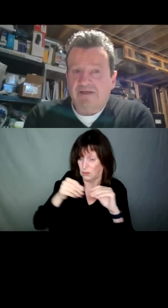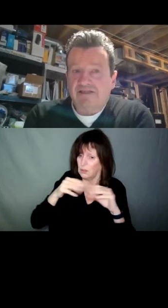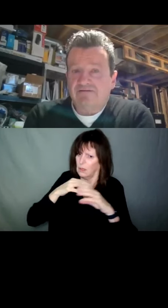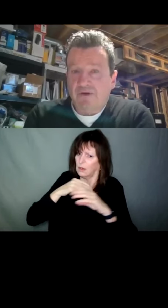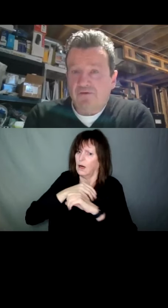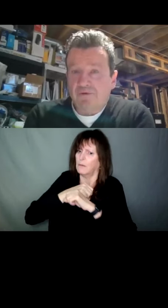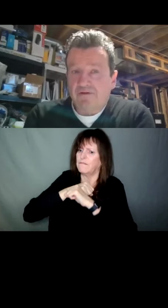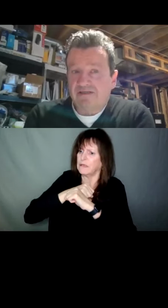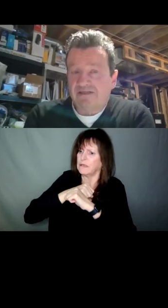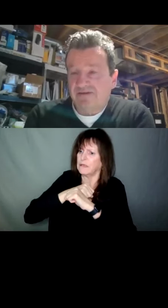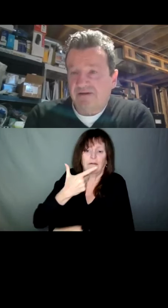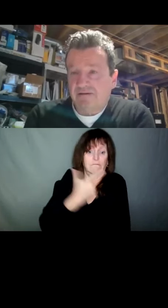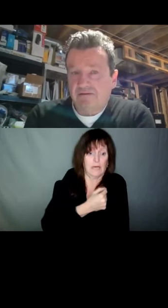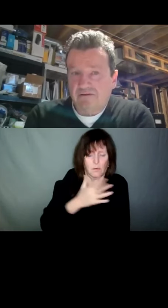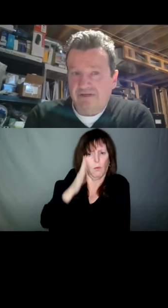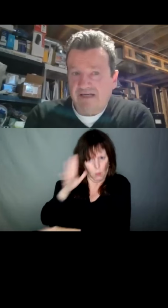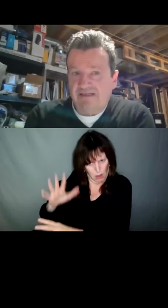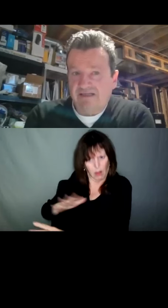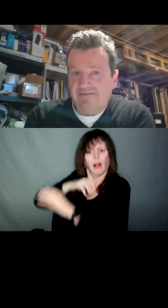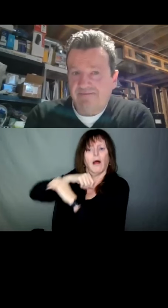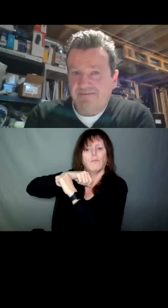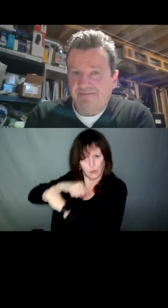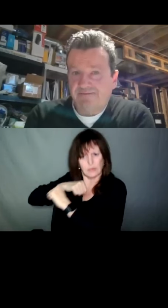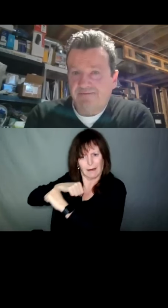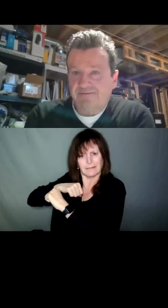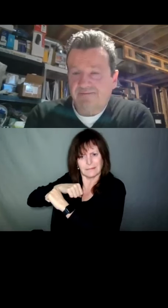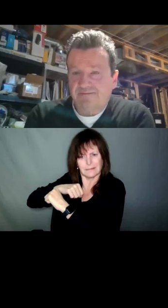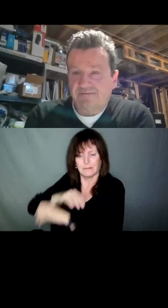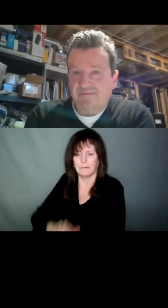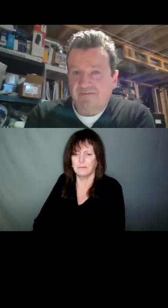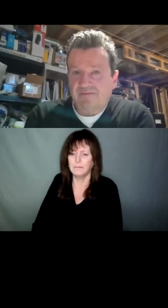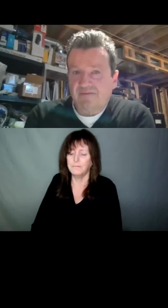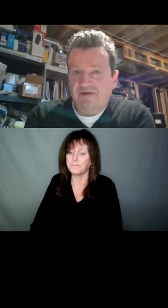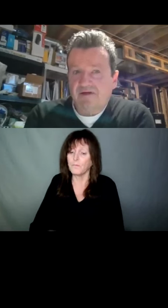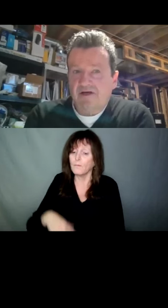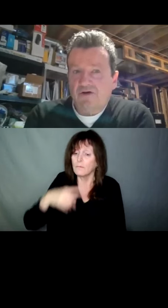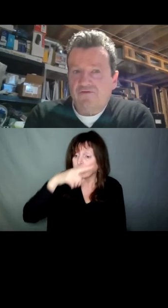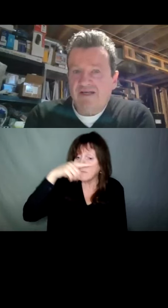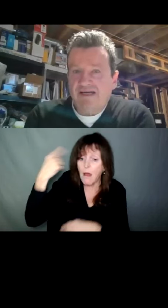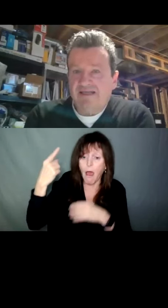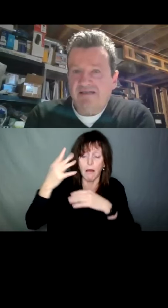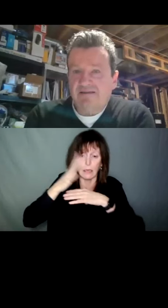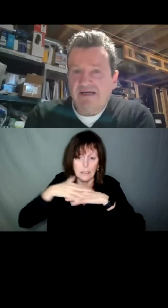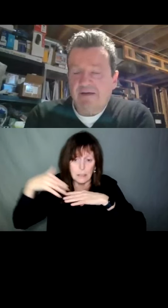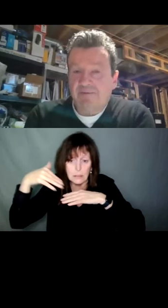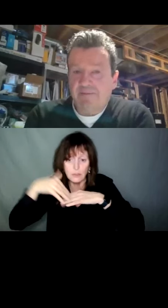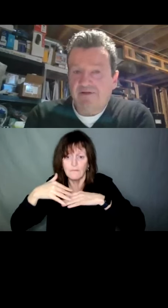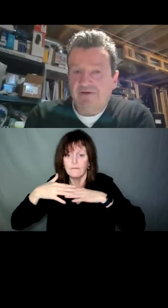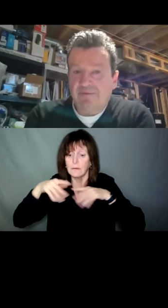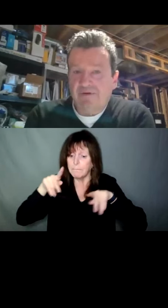one, getting the Covid-19 vaccine can protect you